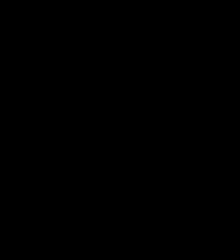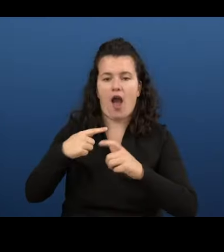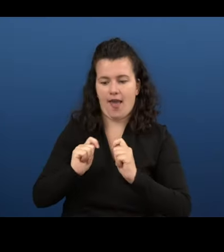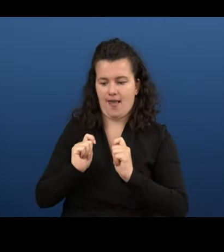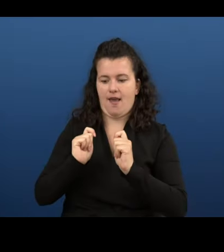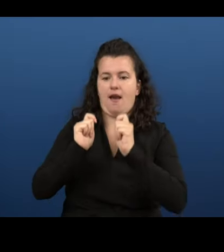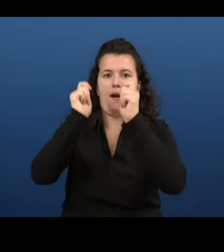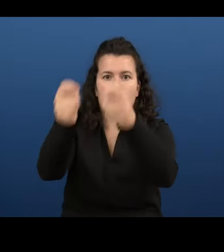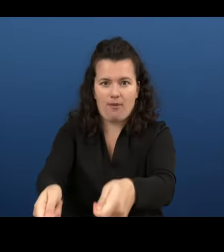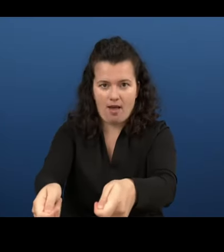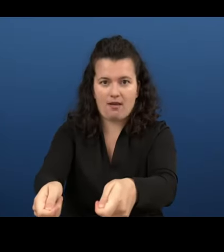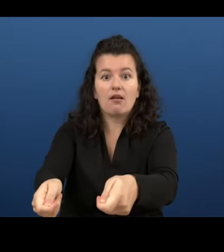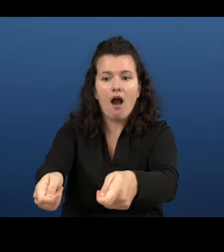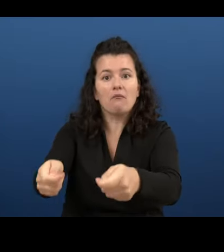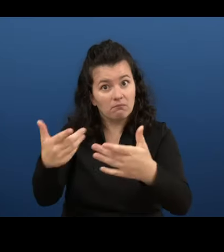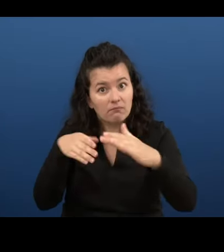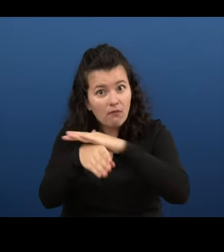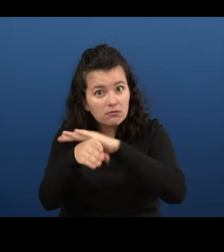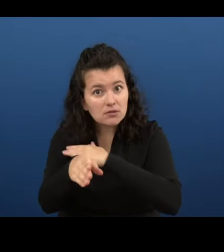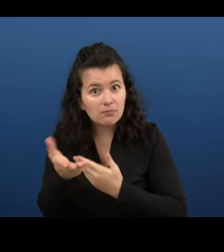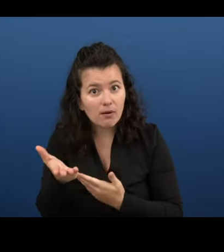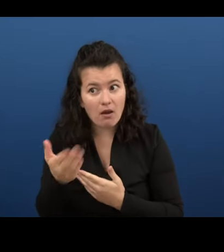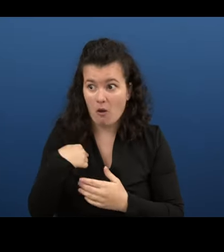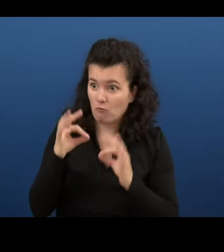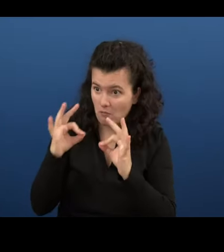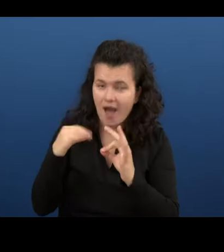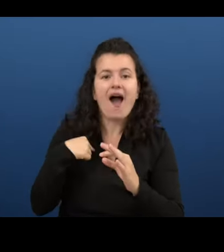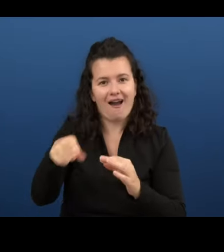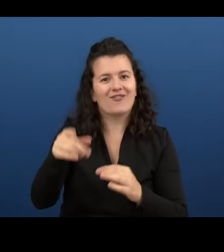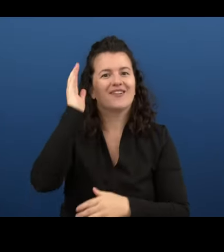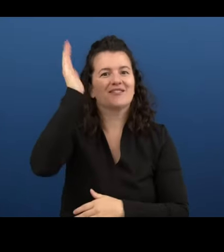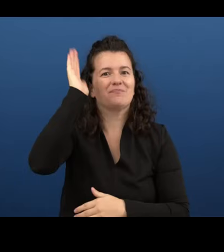09:39:01 Today's meeting represents a useful platform to learn about the latest business practices in Africa, that effectively contribute to the inclusion of job candidates and workers with disabilities. 09:39:17 We will hear about business lead